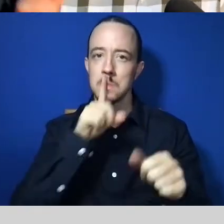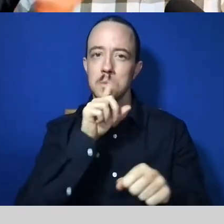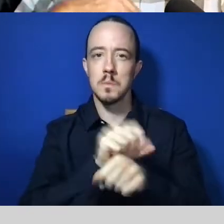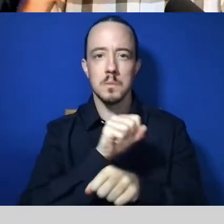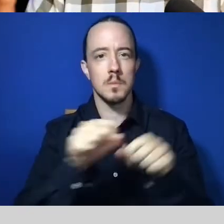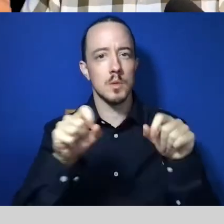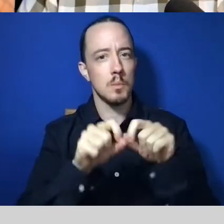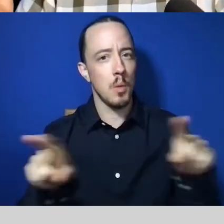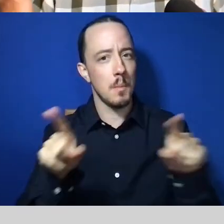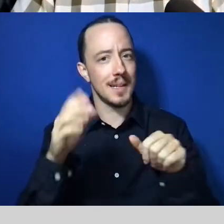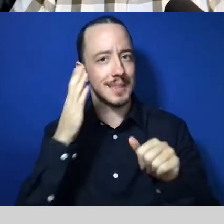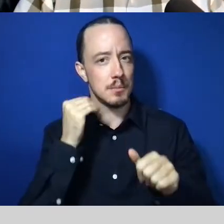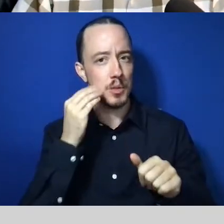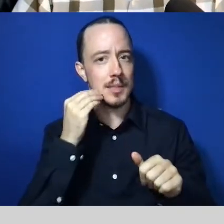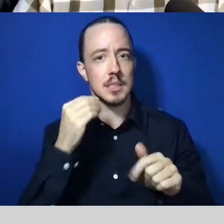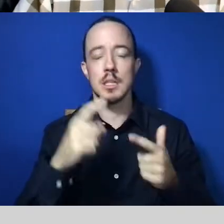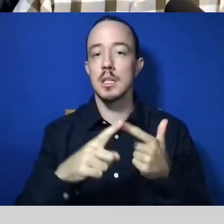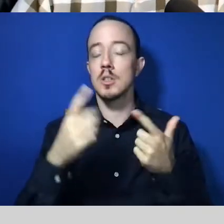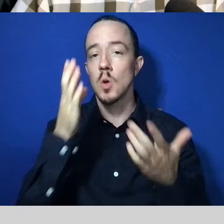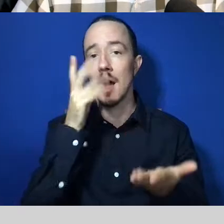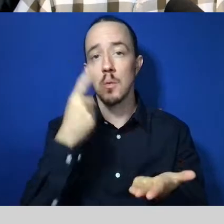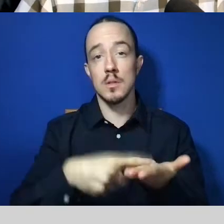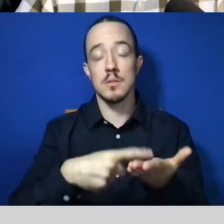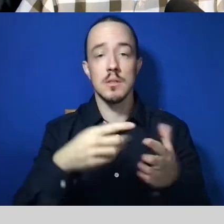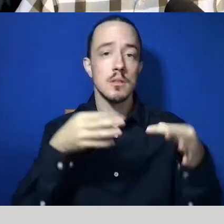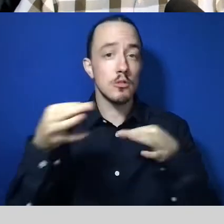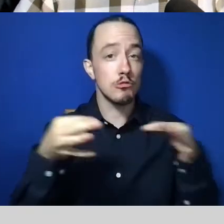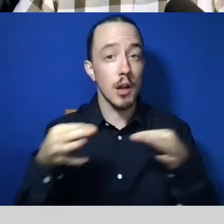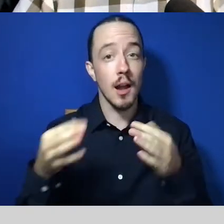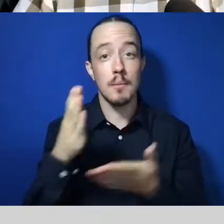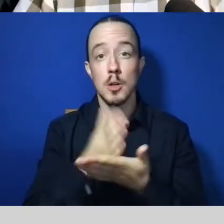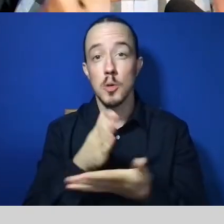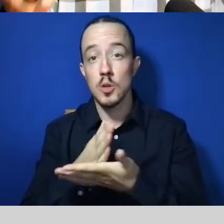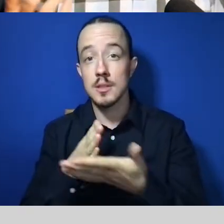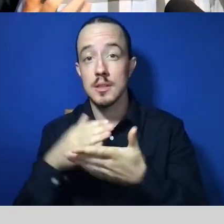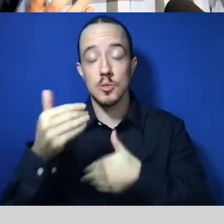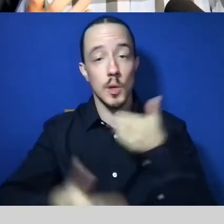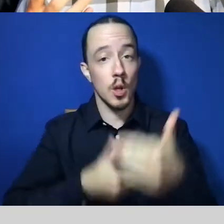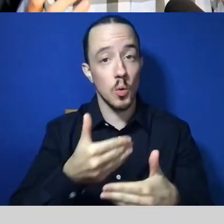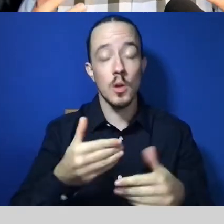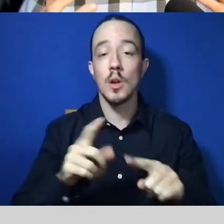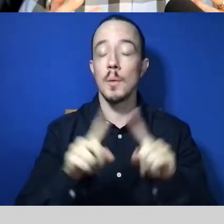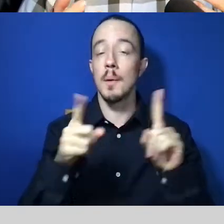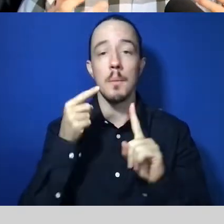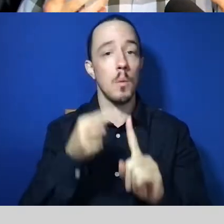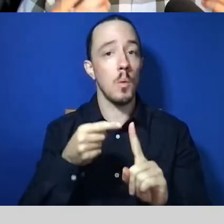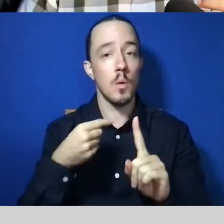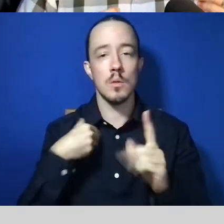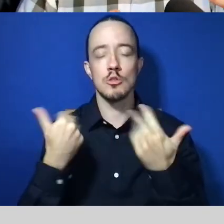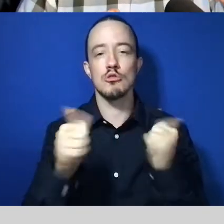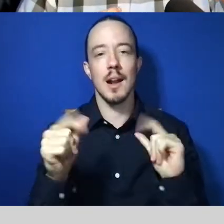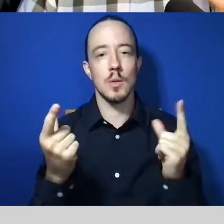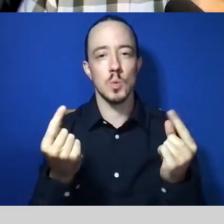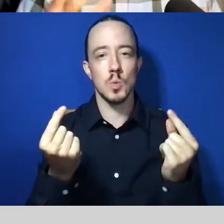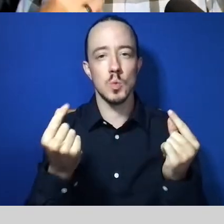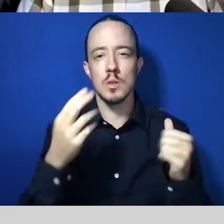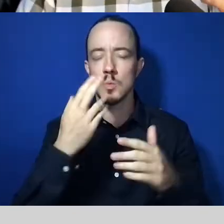And I'll kind of describe a lot of the cloud native components as we go. But basically what we try to do is use all the tools we can